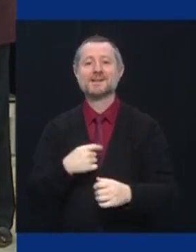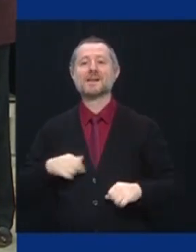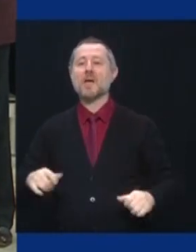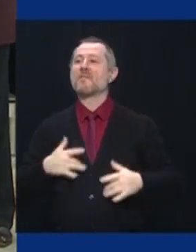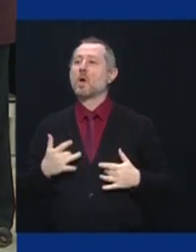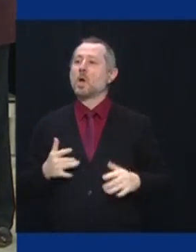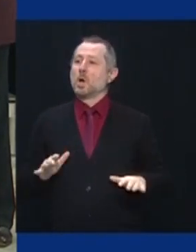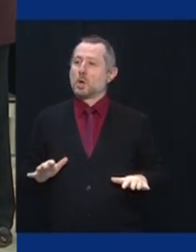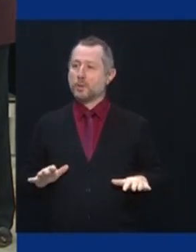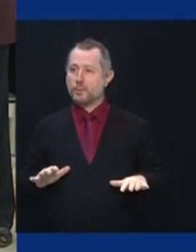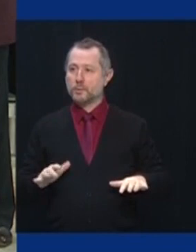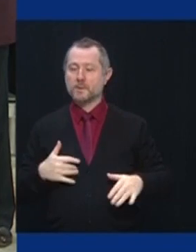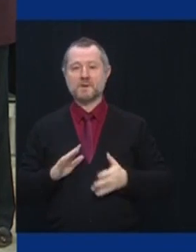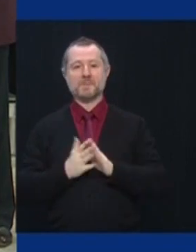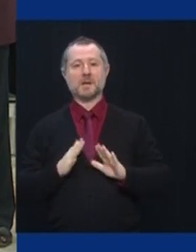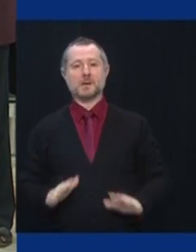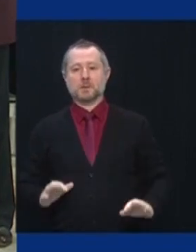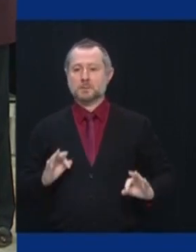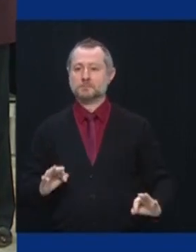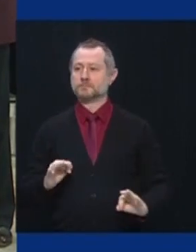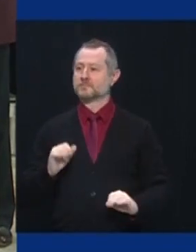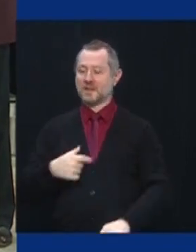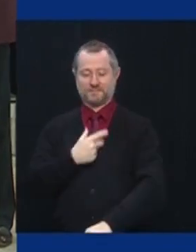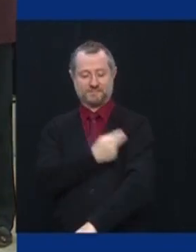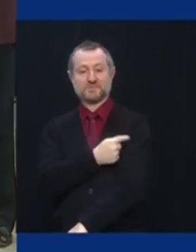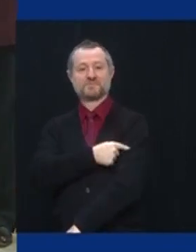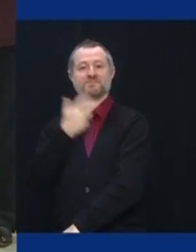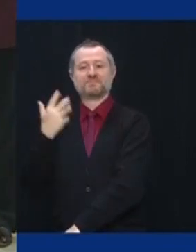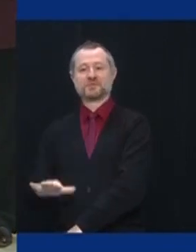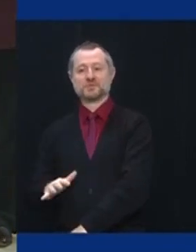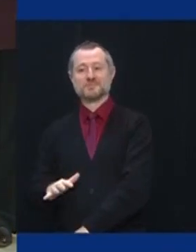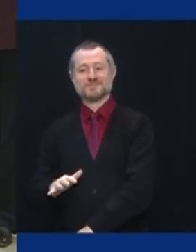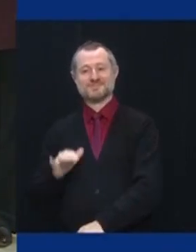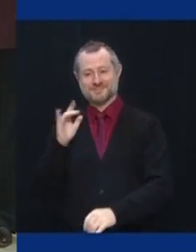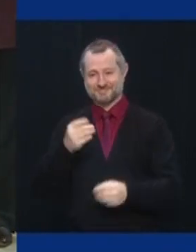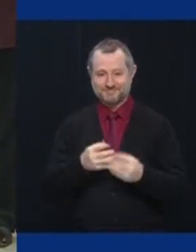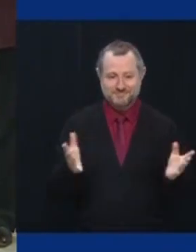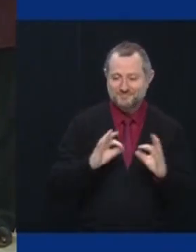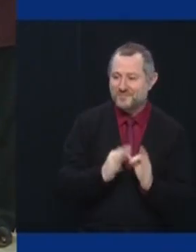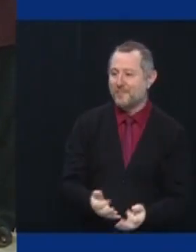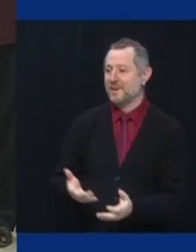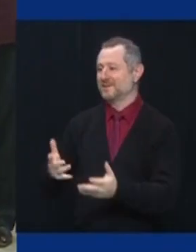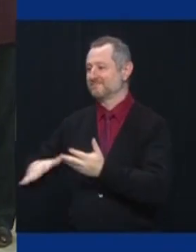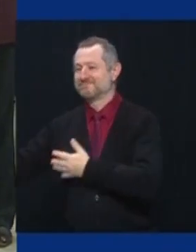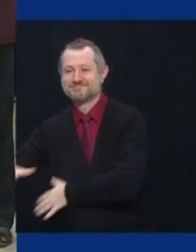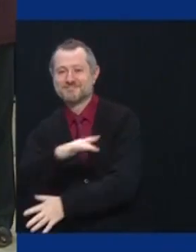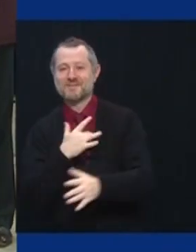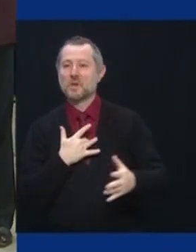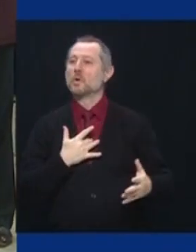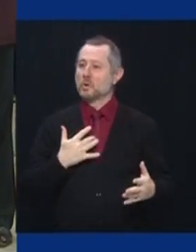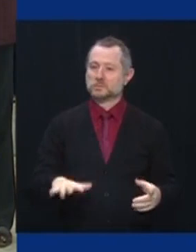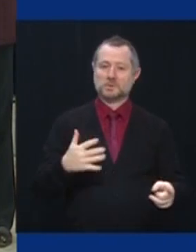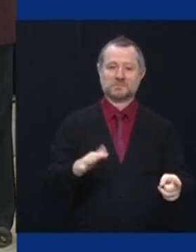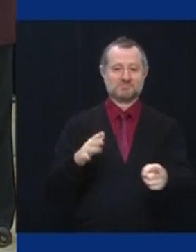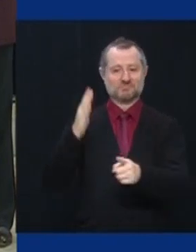IT WAS AVAILABLE, WE GOT IT FIRST. AND NOW THEY'RE GOING TO BE ABLE TO GO TO WORK AND DO THEIR JOB WITH THE SECURITY THEY HAVE THE